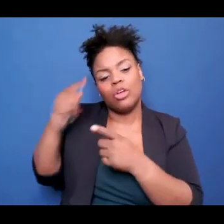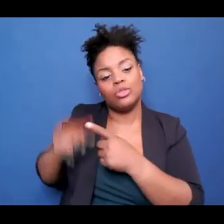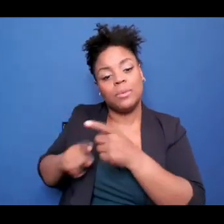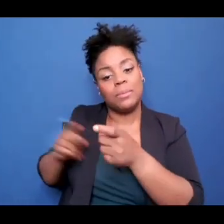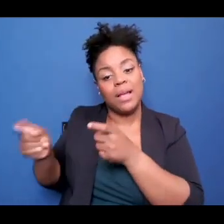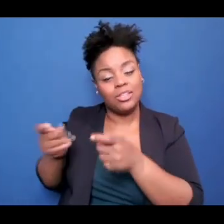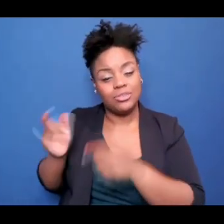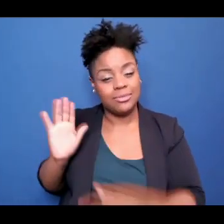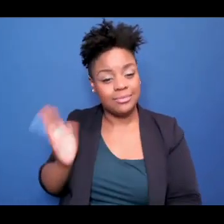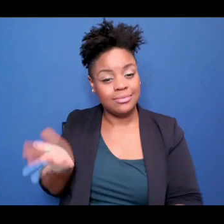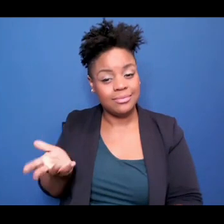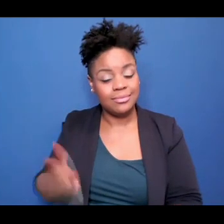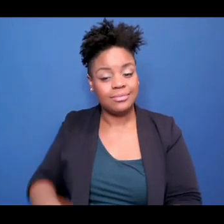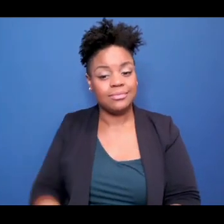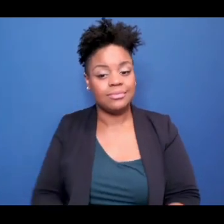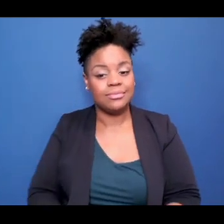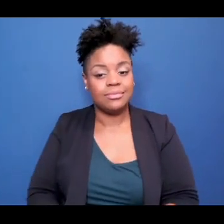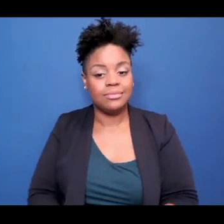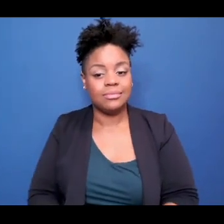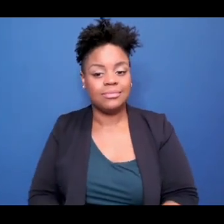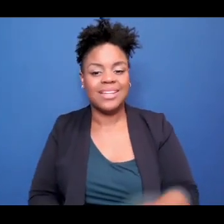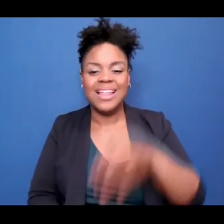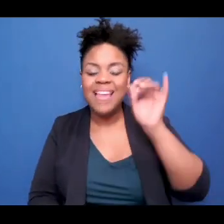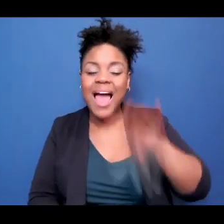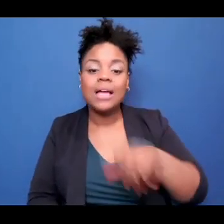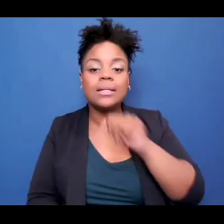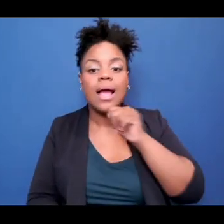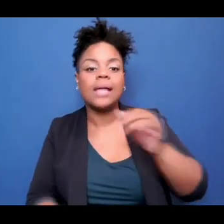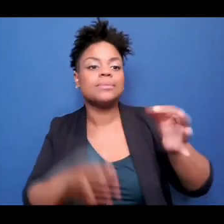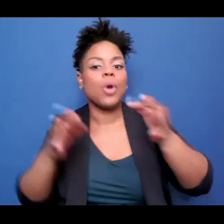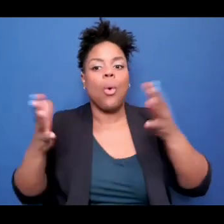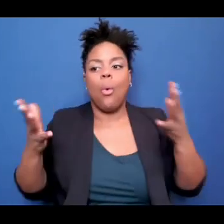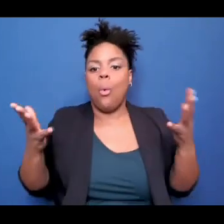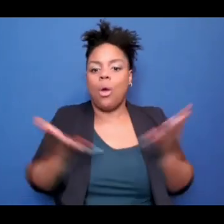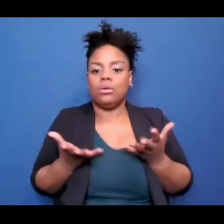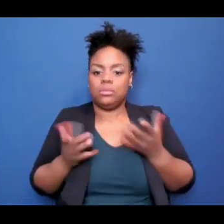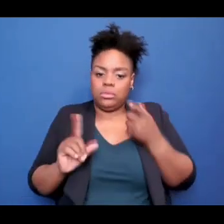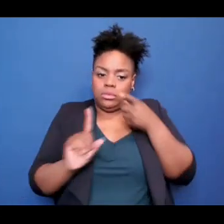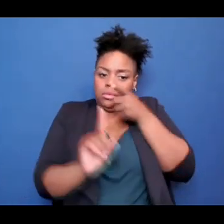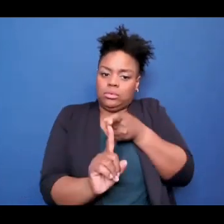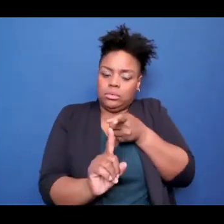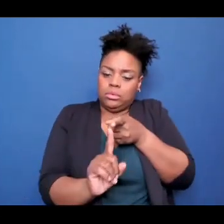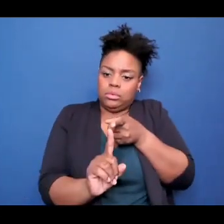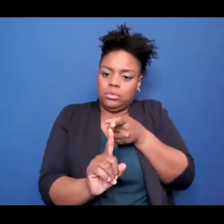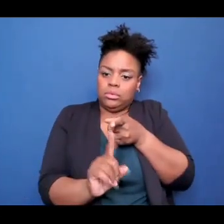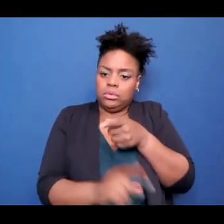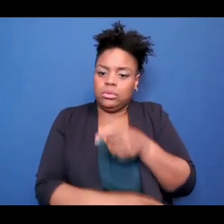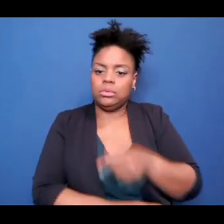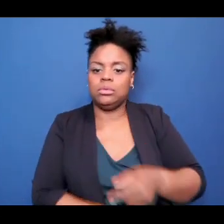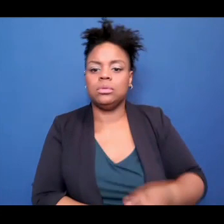TO TRY TO KEEP THEM IN CHECK. LACKING IN THIS ANALYSIS IS A CONSIDERATION OF WHAT SOCIOLOGIST DOCTORS BRUCE LINK